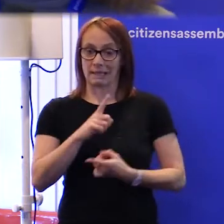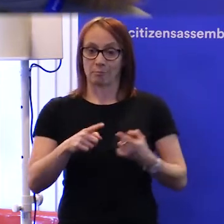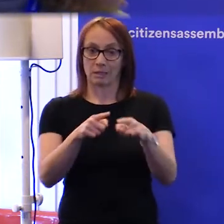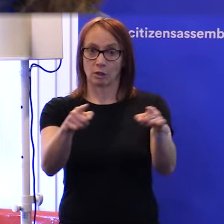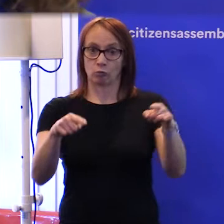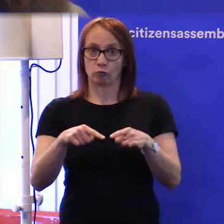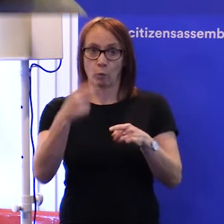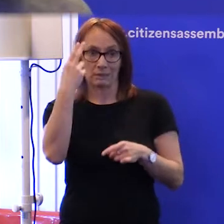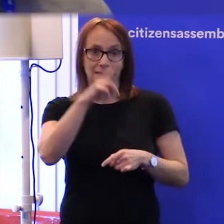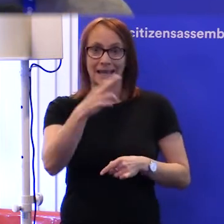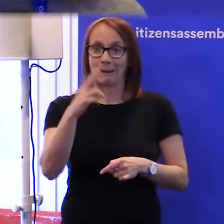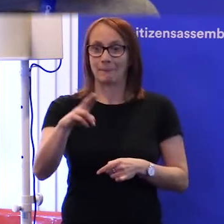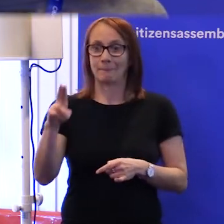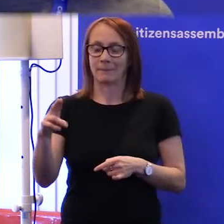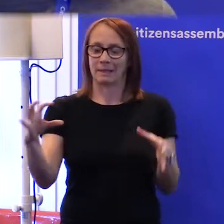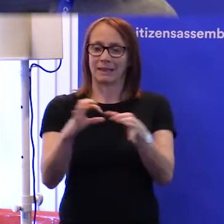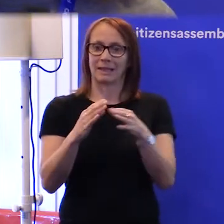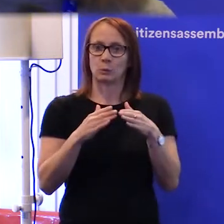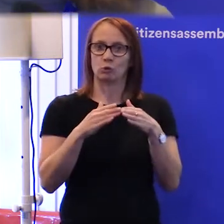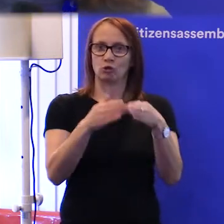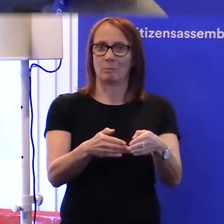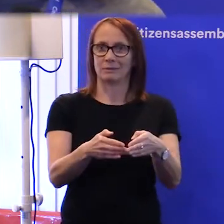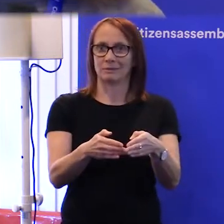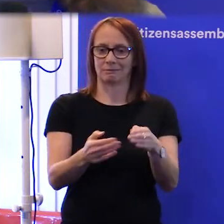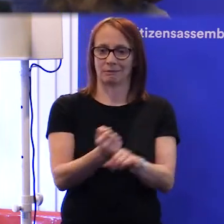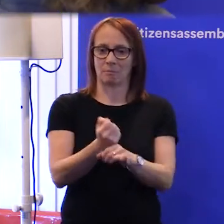named after some of the famous vessels built here and on their short